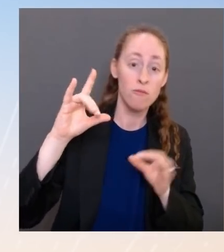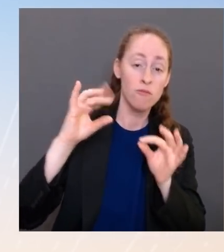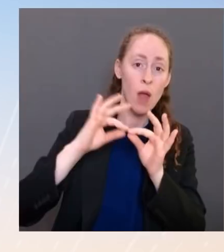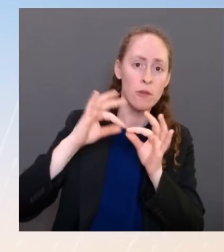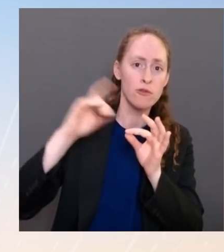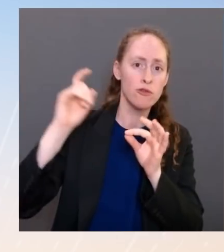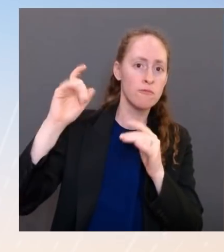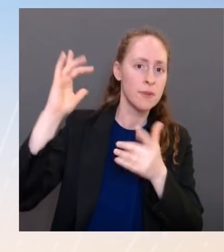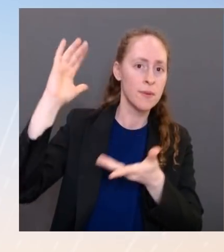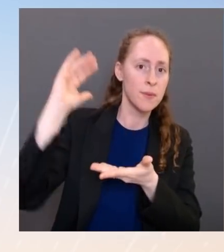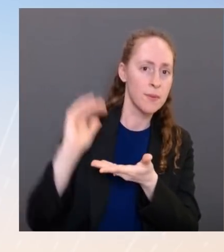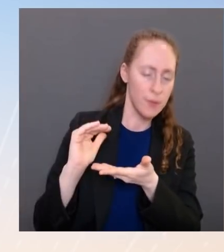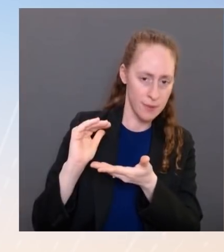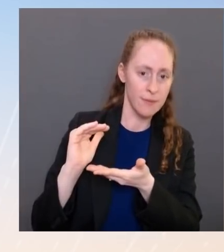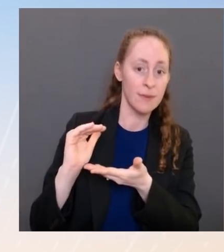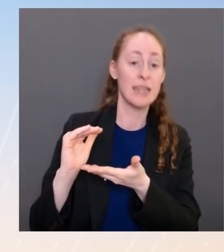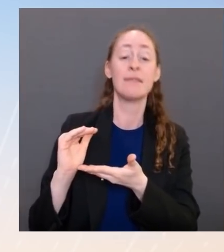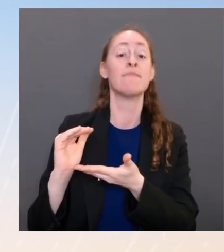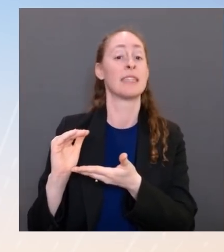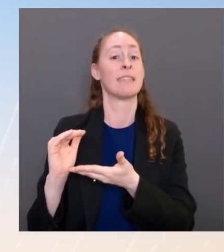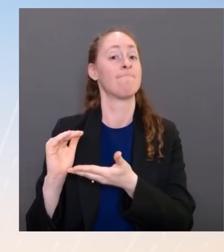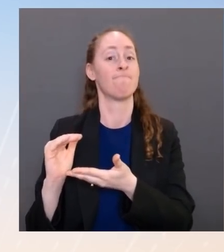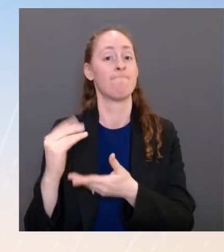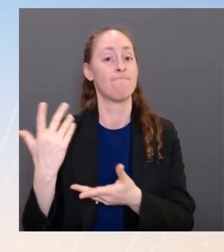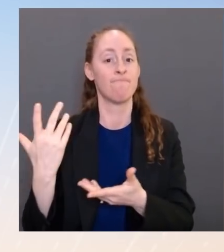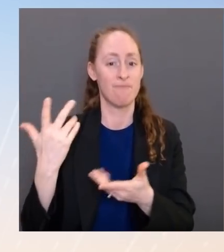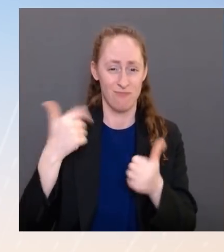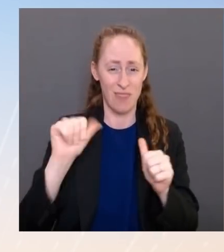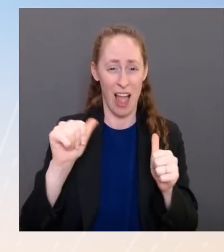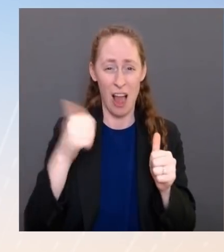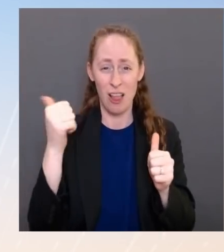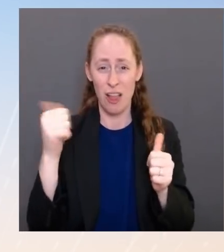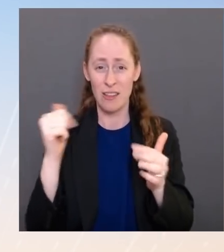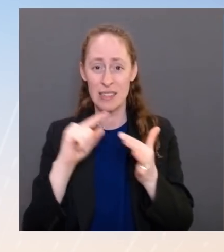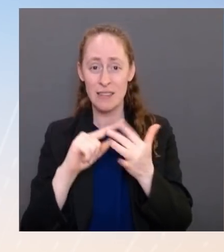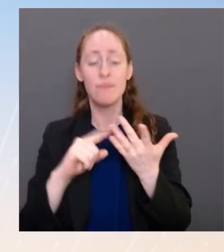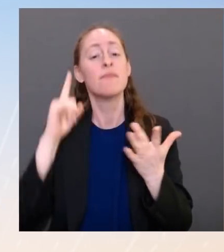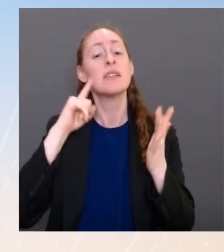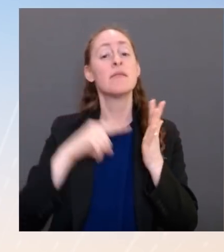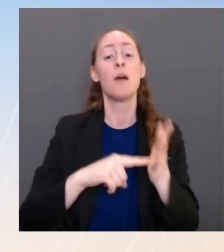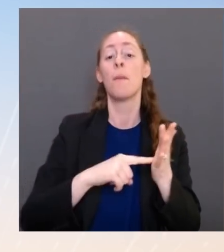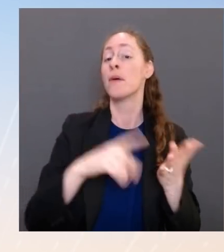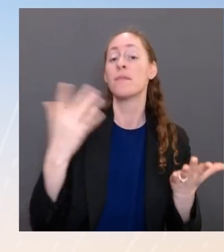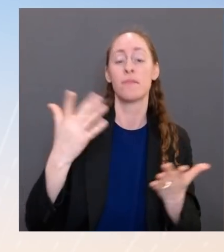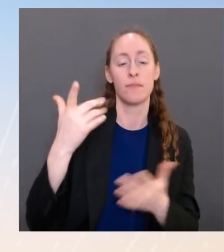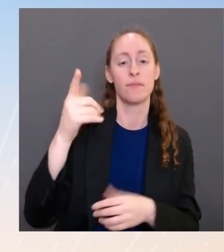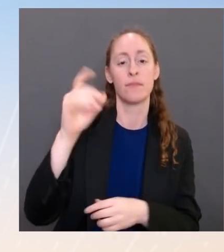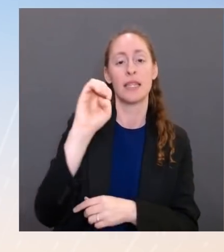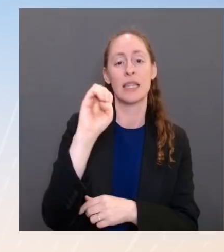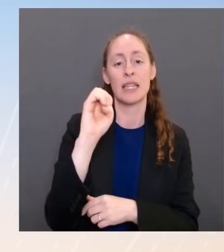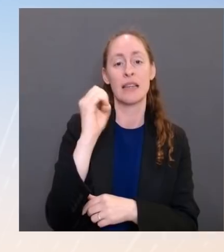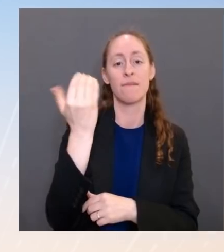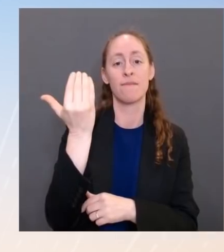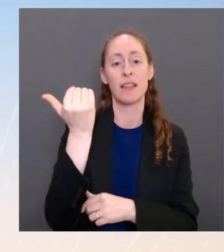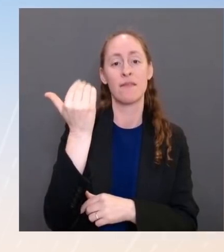including issuing a waiver for E15 so that thousands of pumps in the Midwest could have gasoline that --